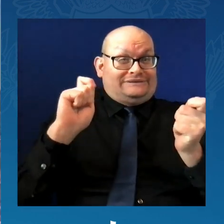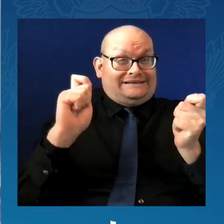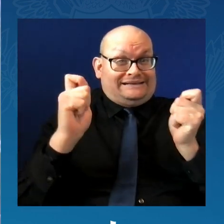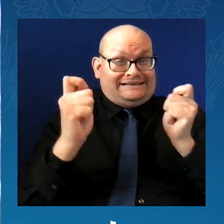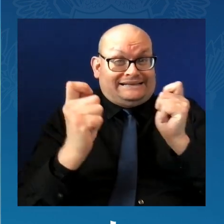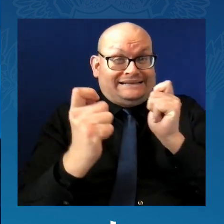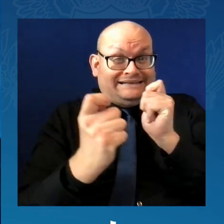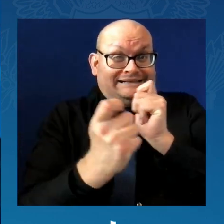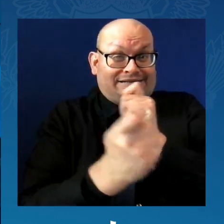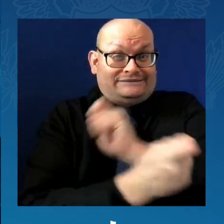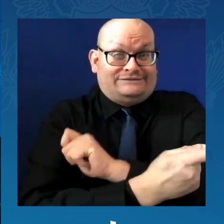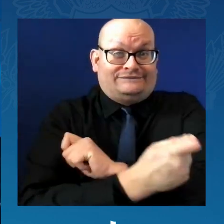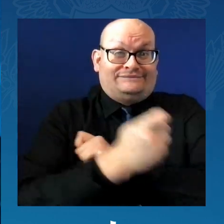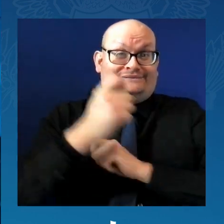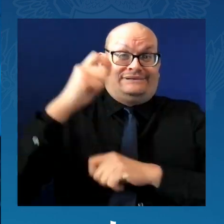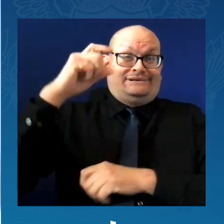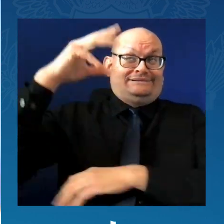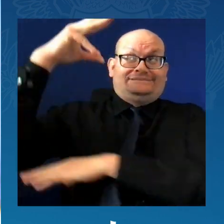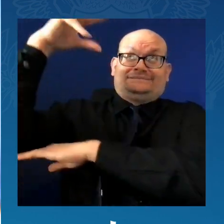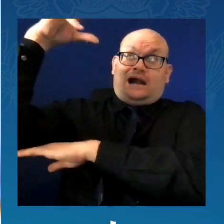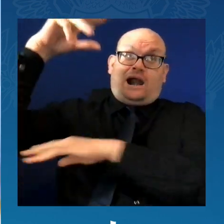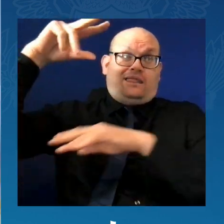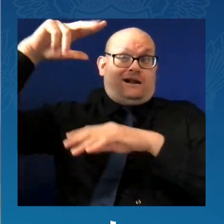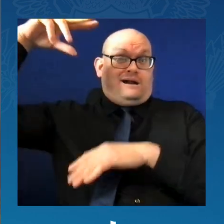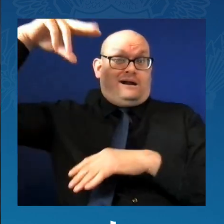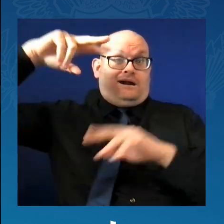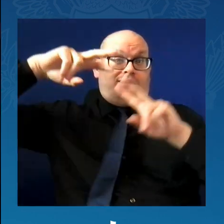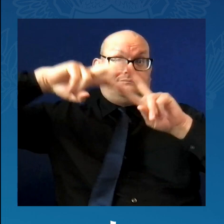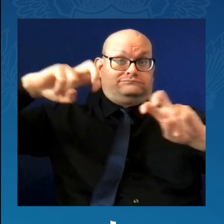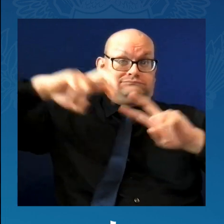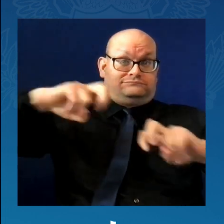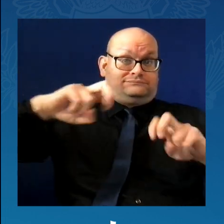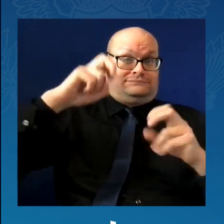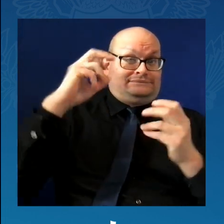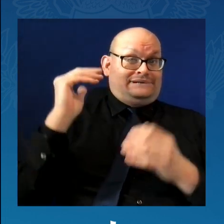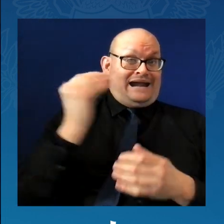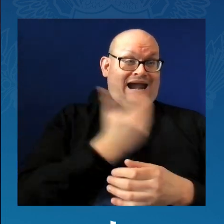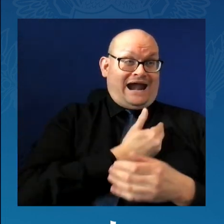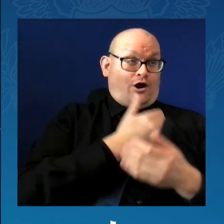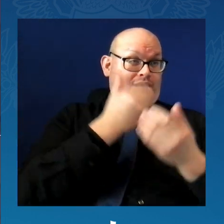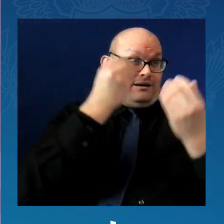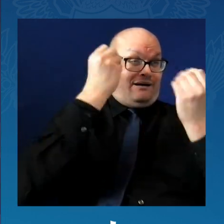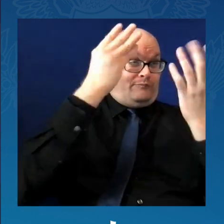and an information center here on earth, protecting our planet for the next generation.